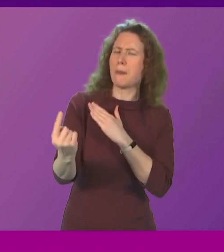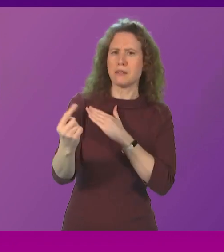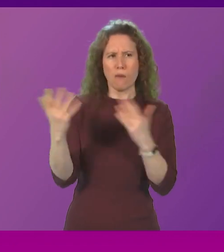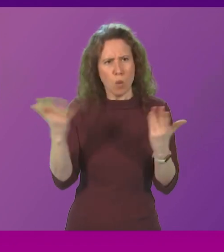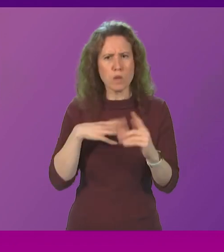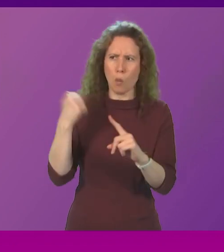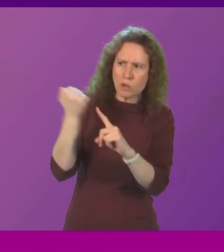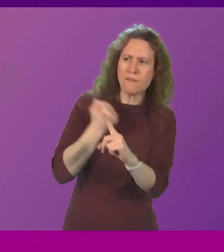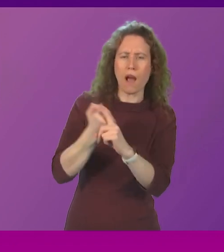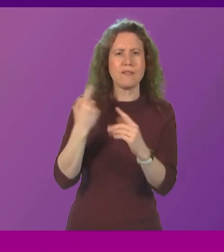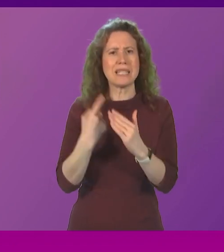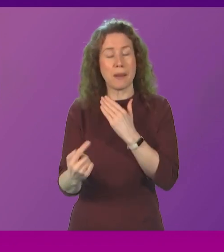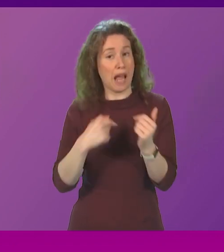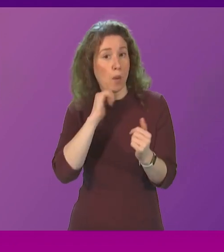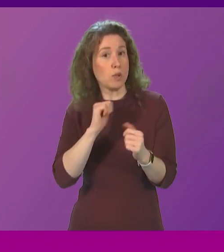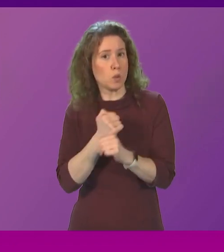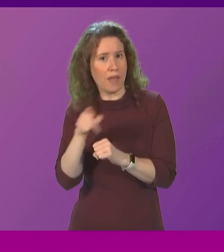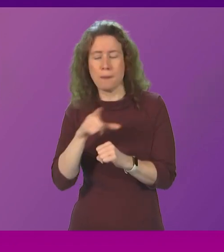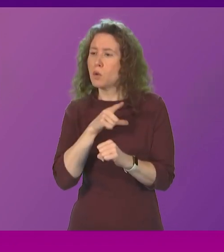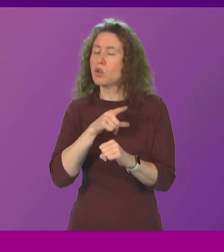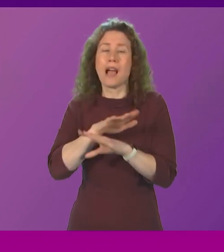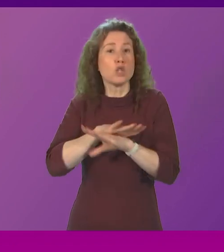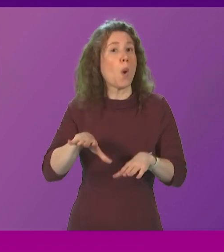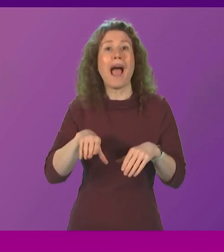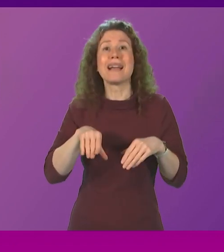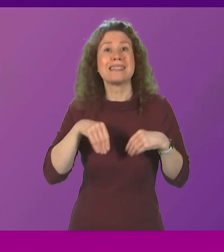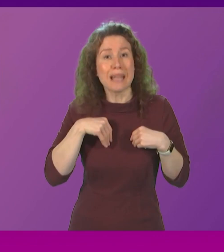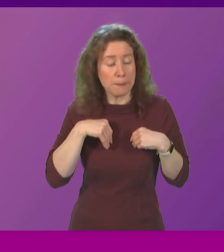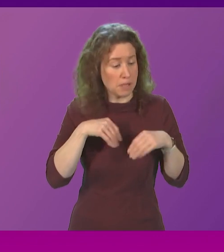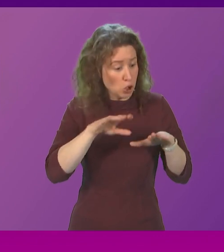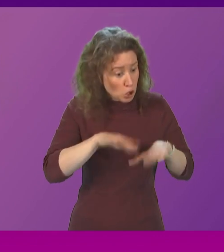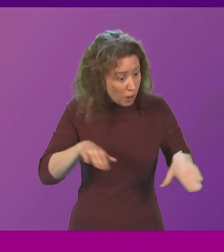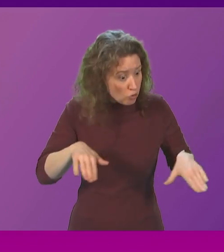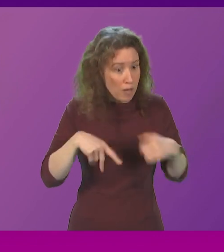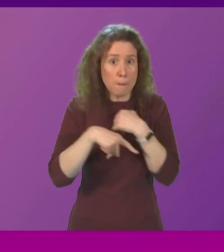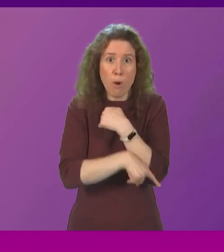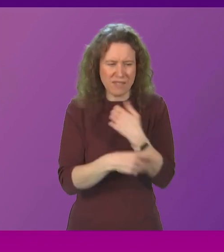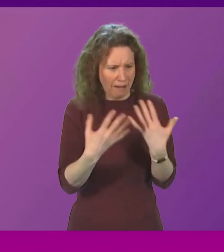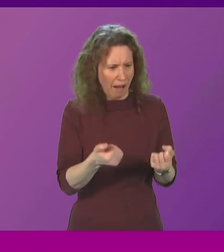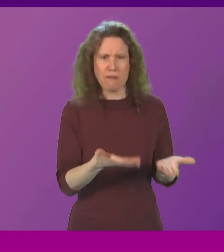I will do that because I do not accept the fact that we have children in poverty in Scotland